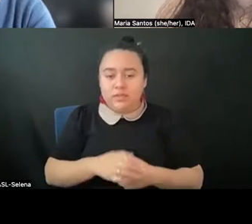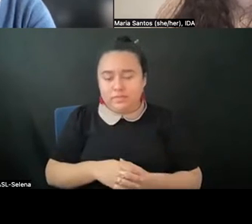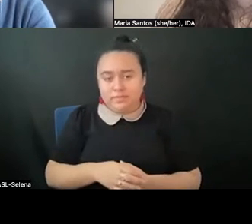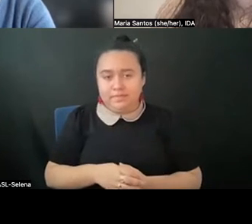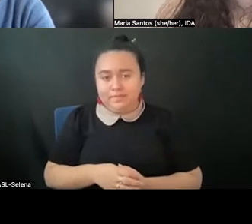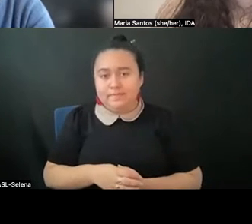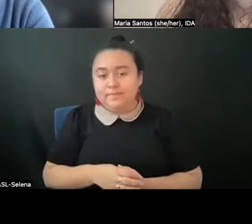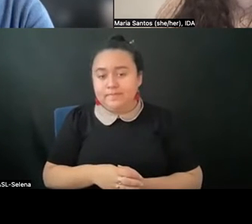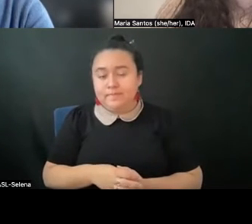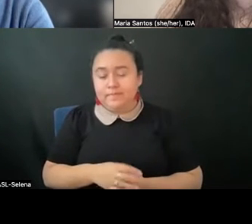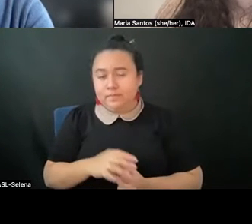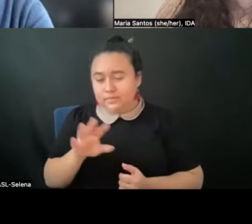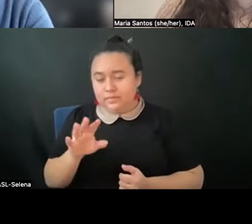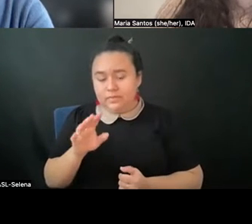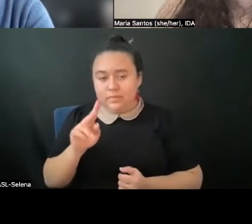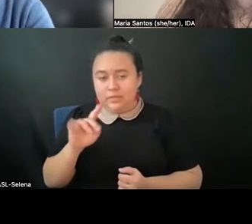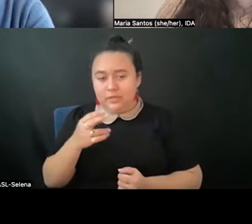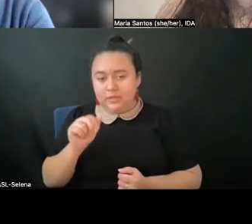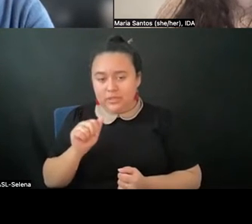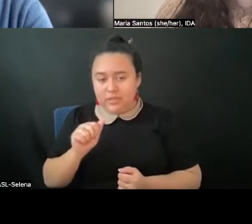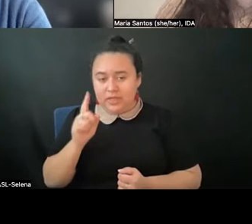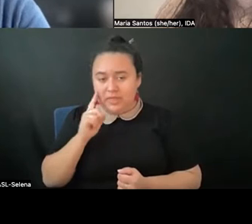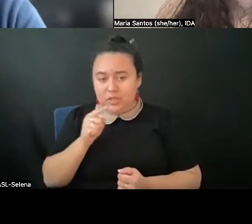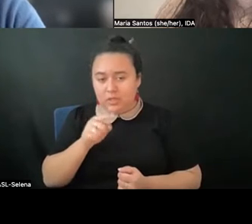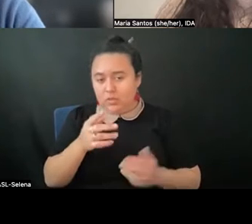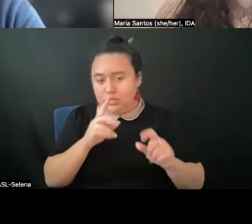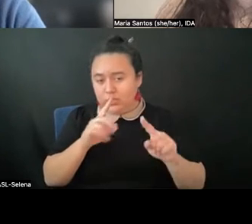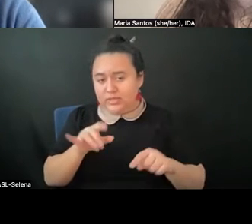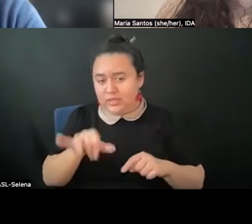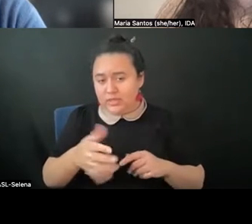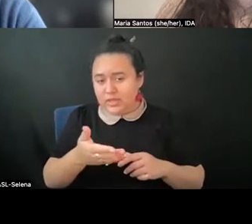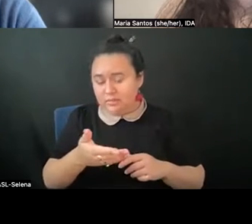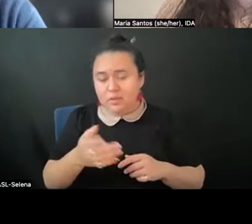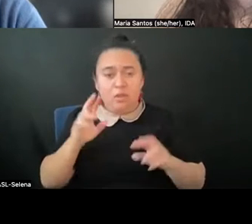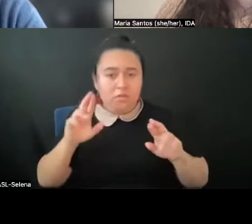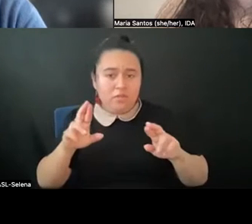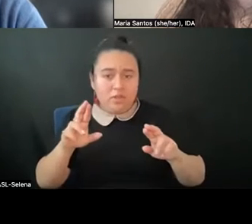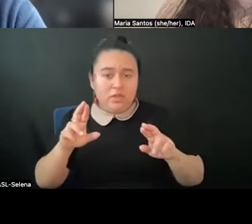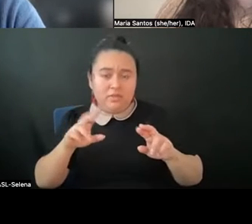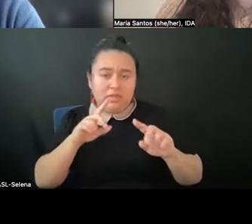Keisha, I feel like you wanted to add something there. Hopefully that answers -- No.